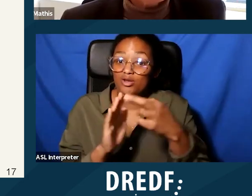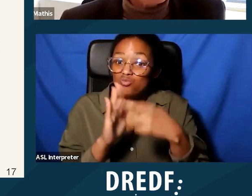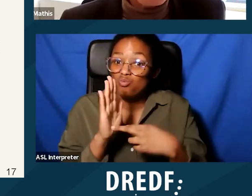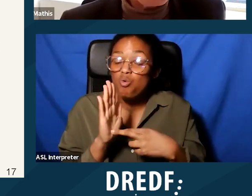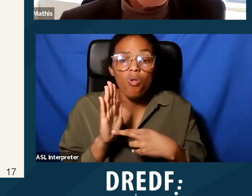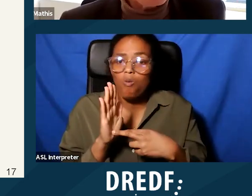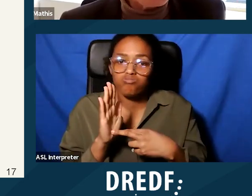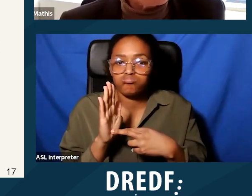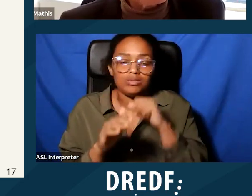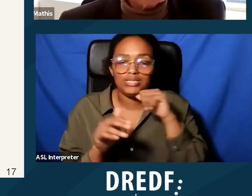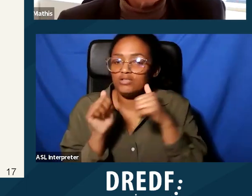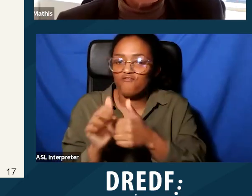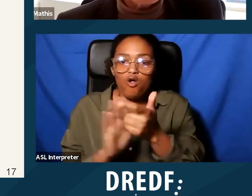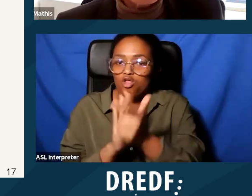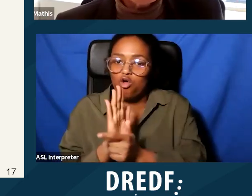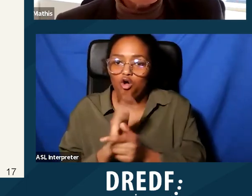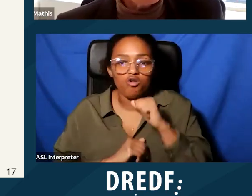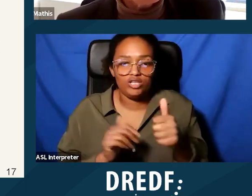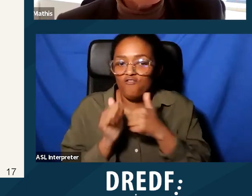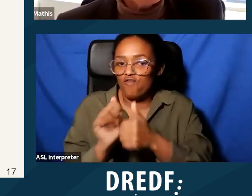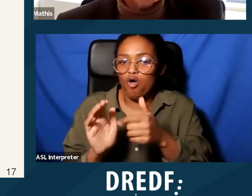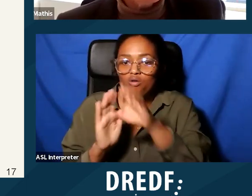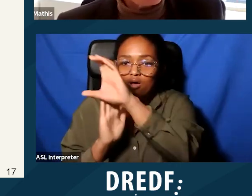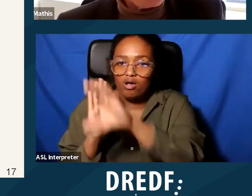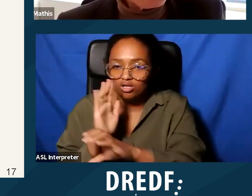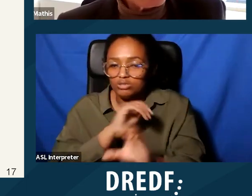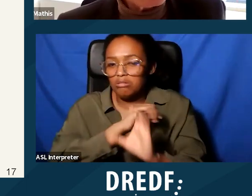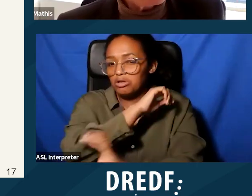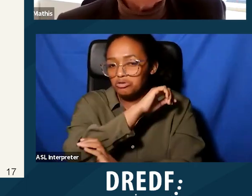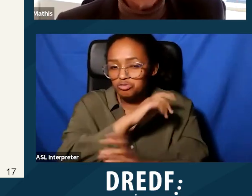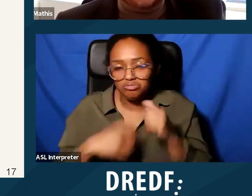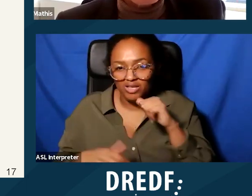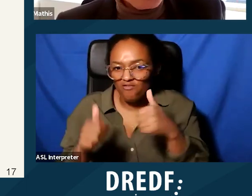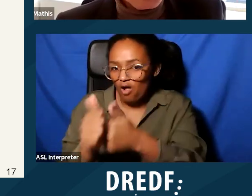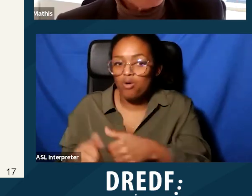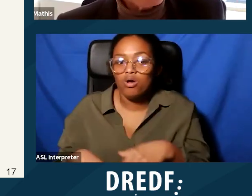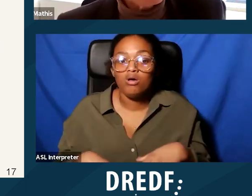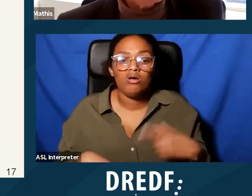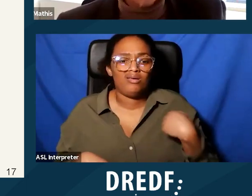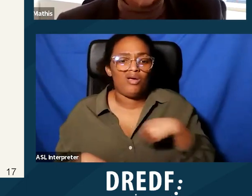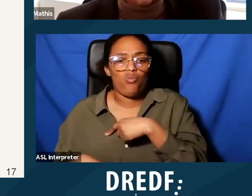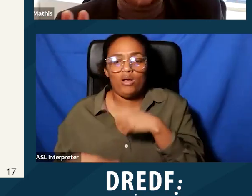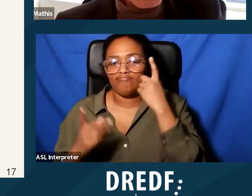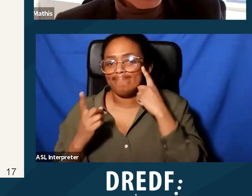saying the updated rule on the integration mandate is unlawful and unconstitutional.